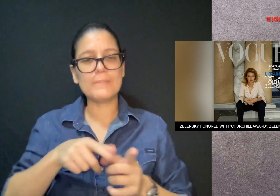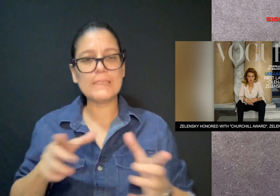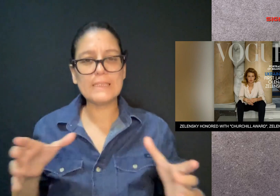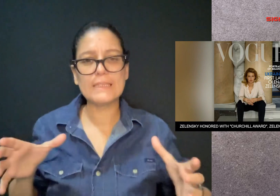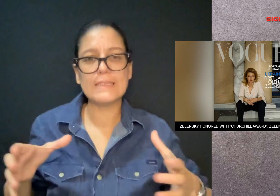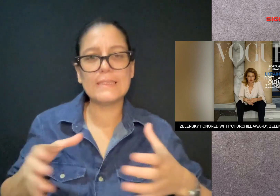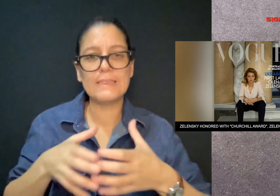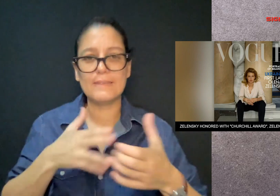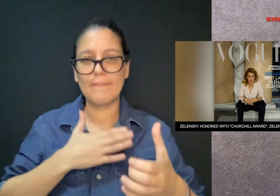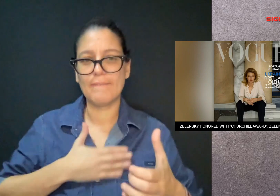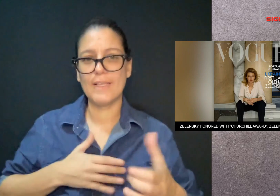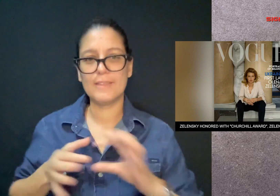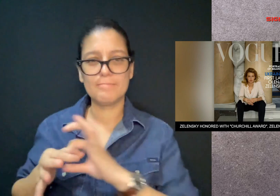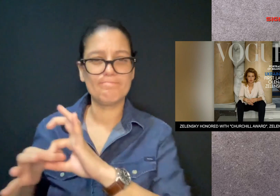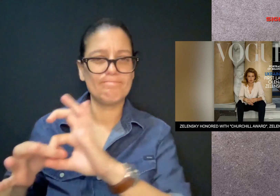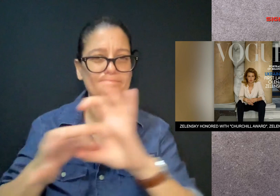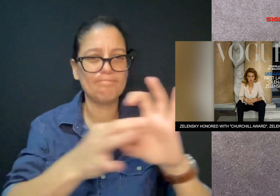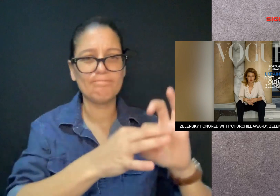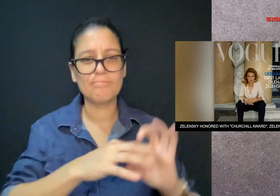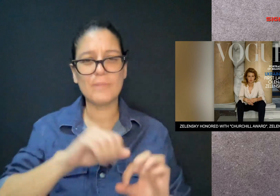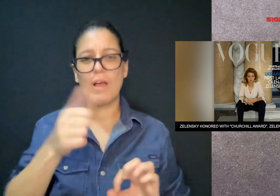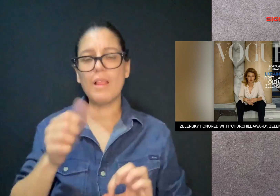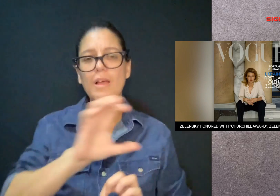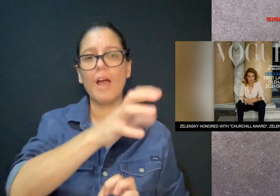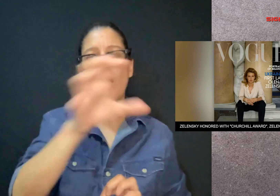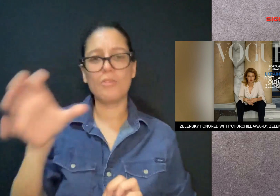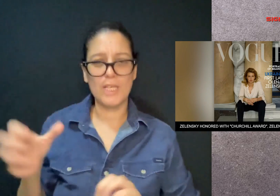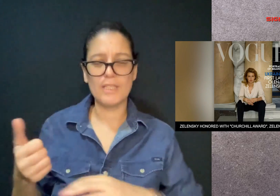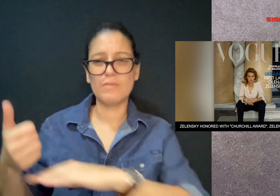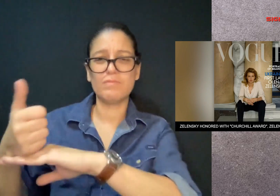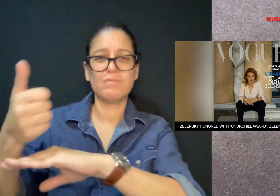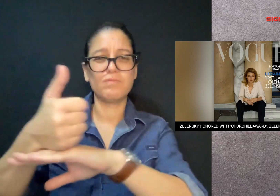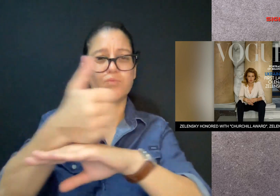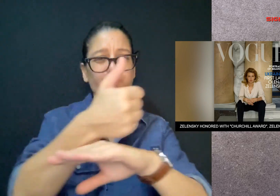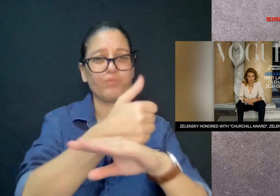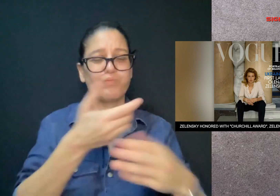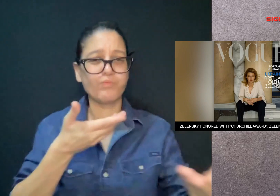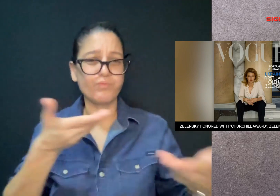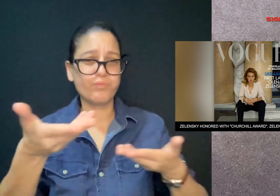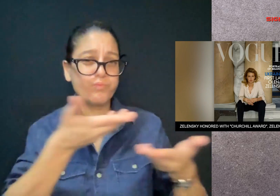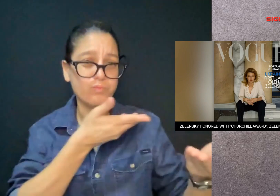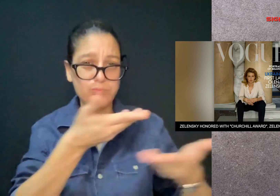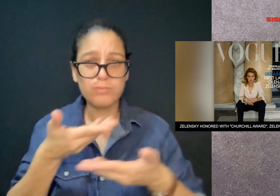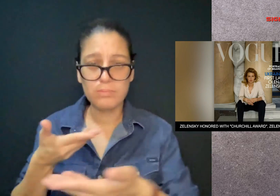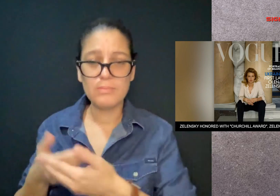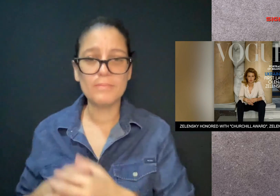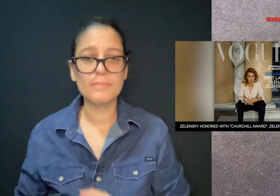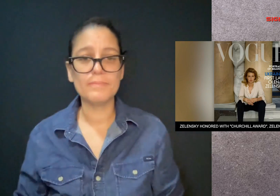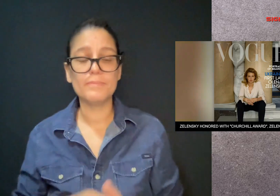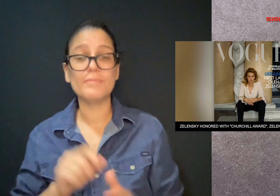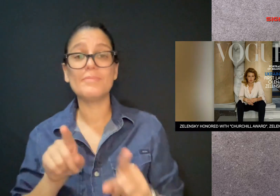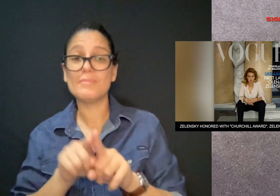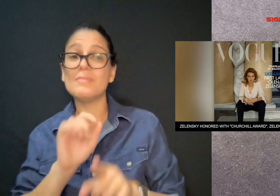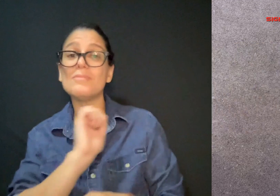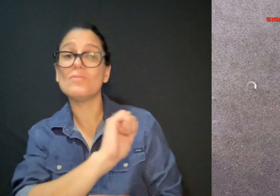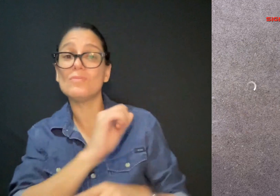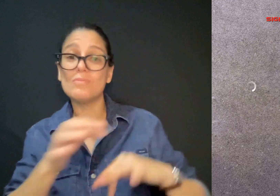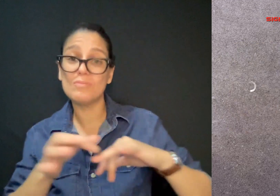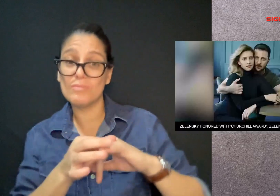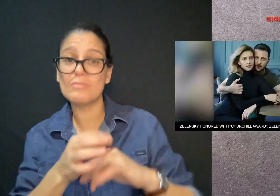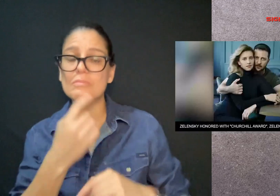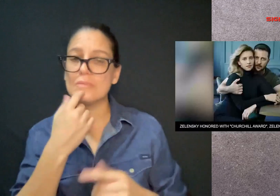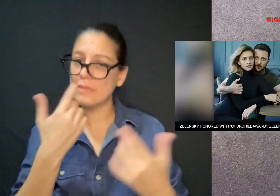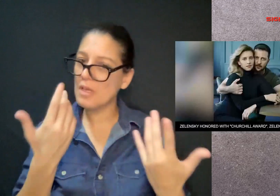but she now uses her position to strengthen diplomatic relations with world leaders her